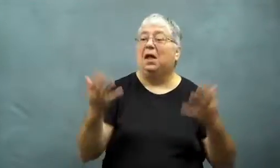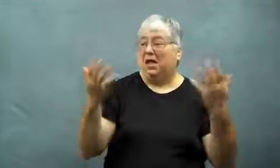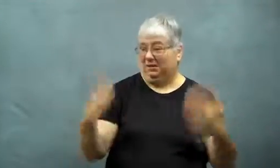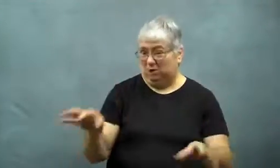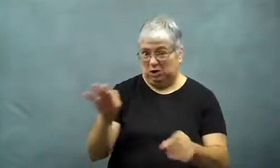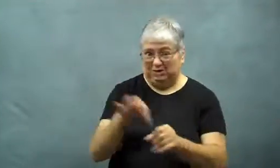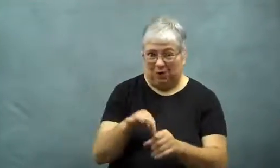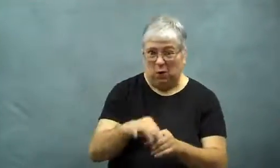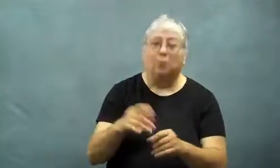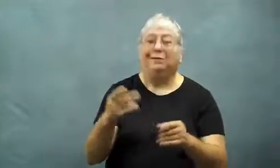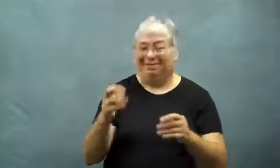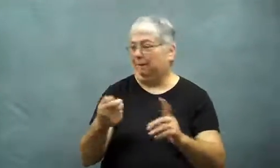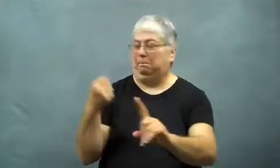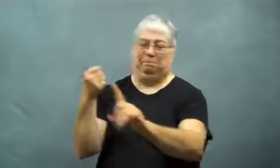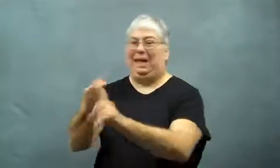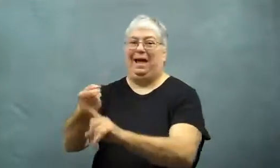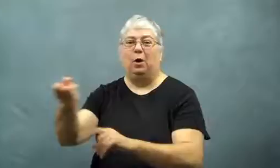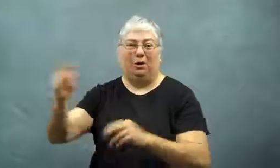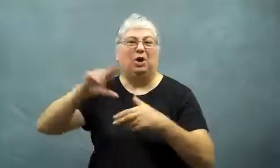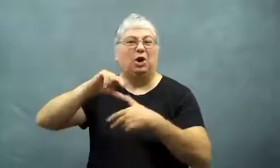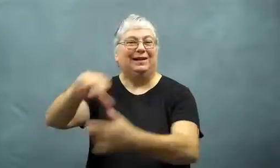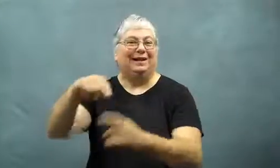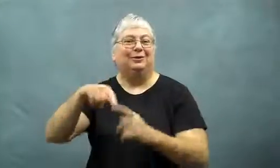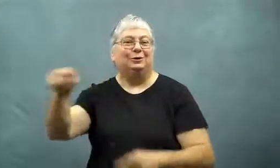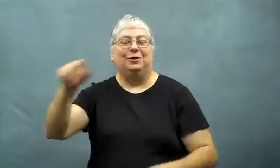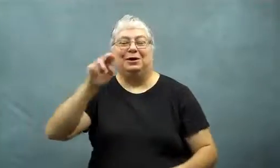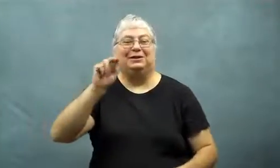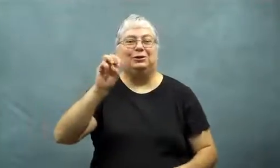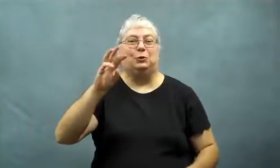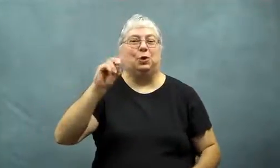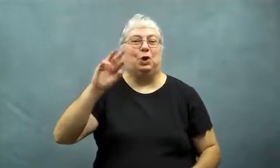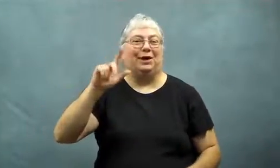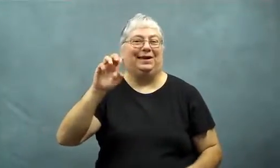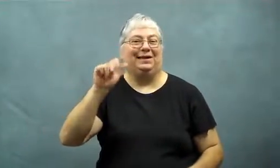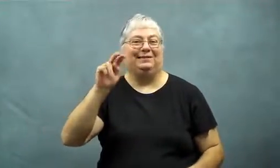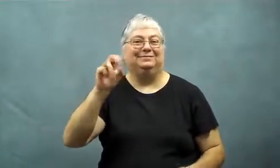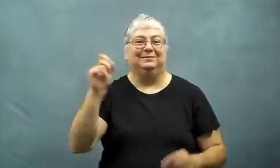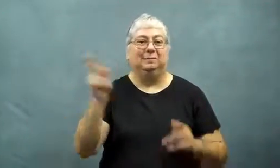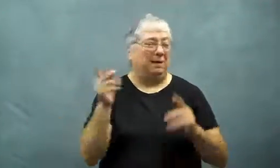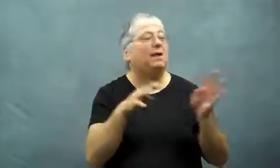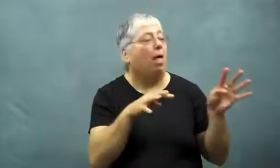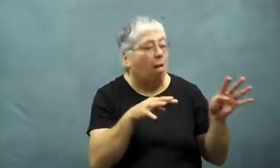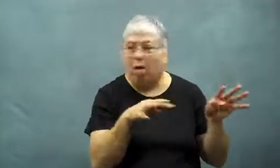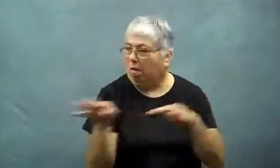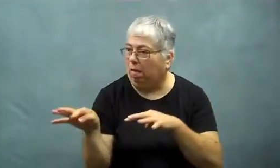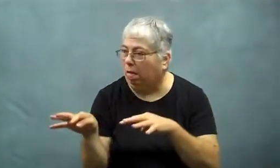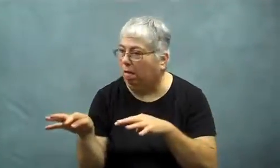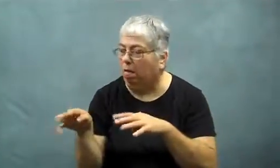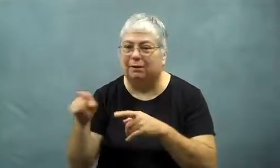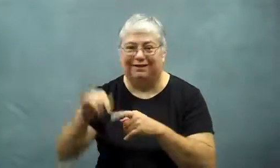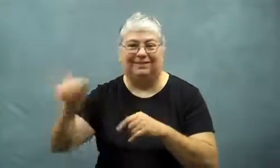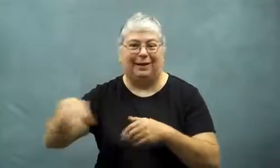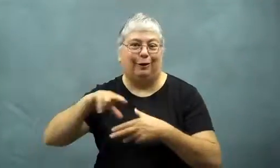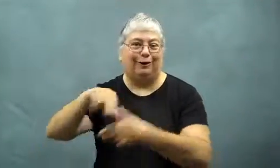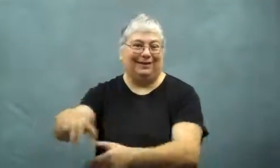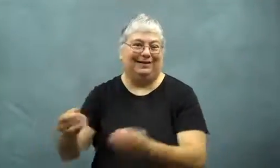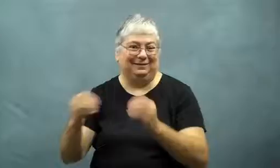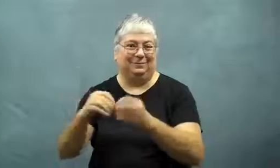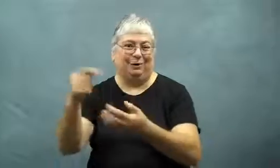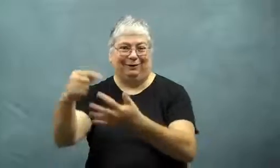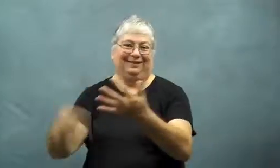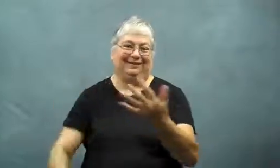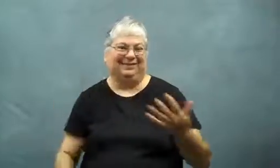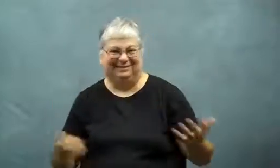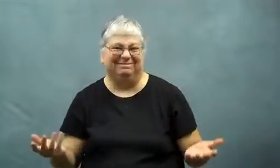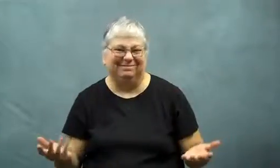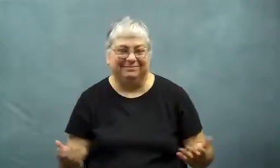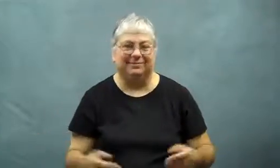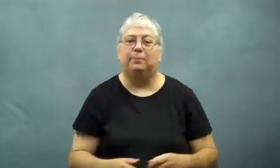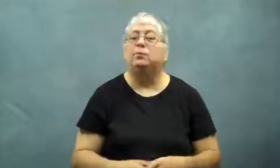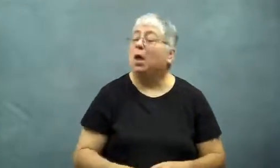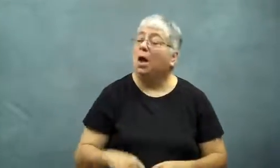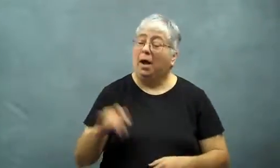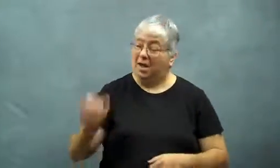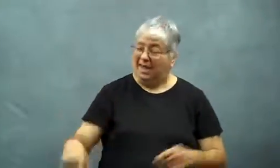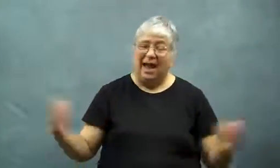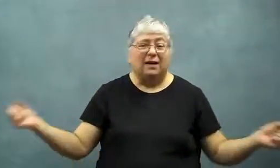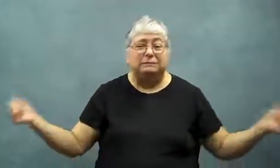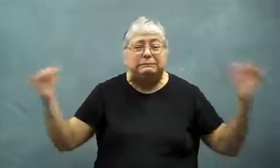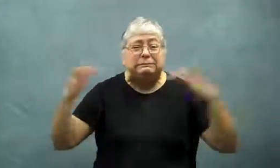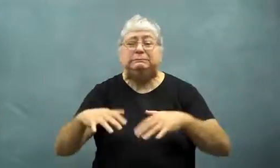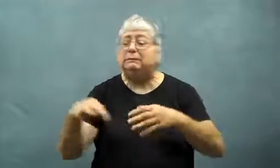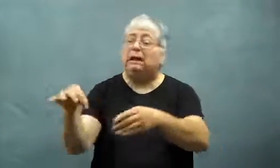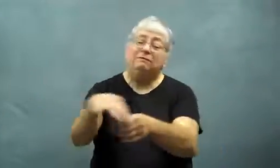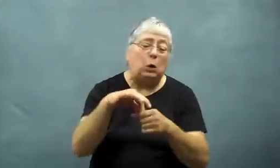After the vote, the hurricane made landfall in New Orleans,